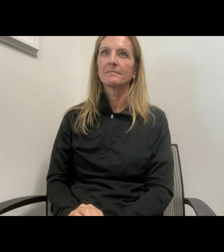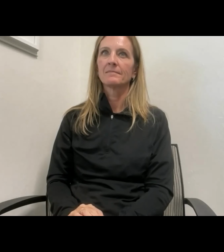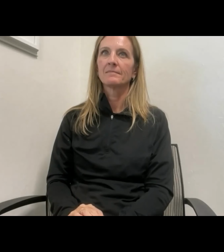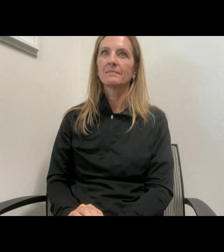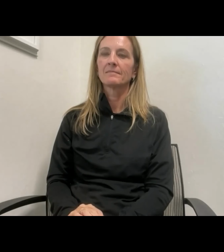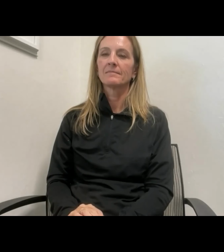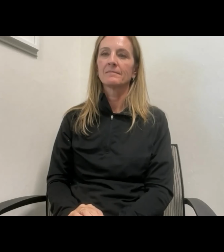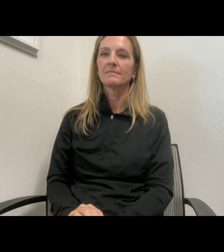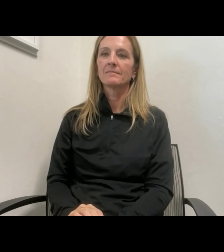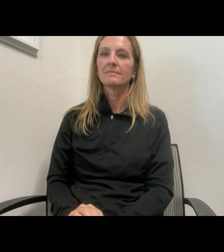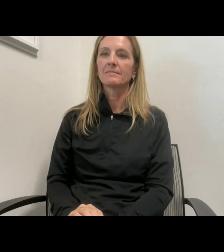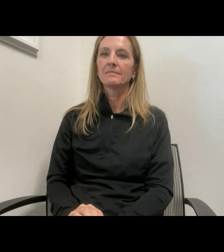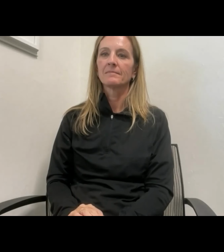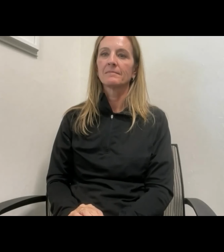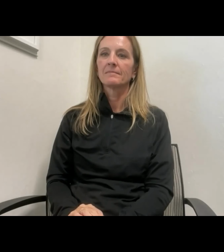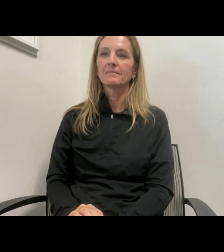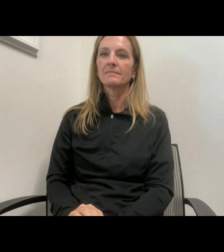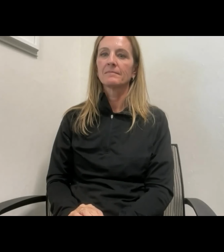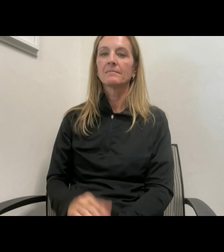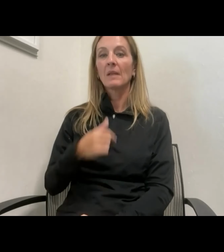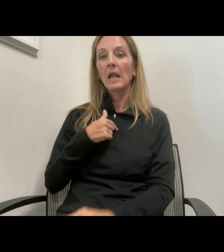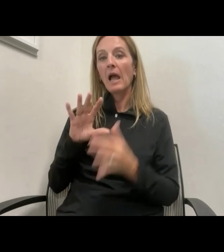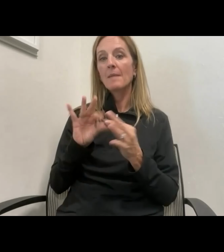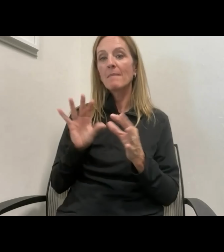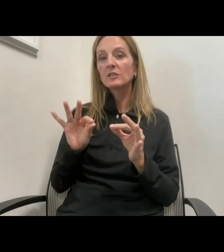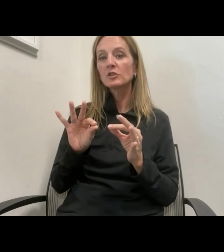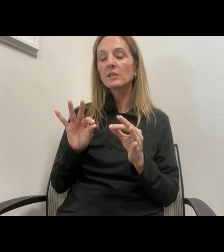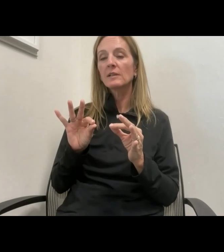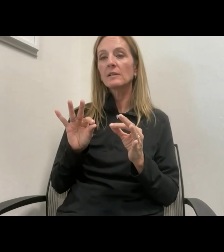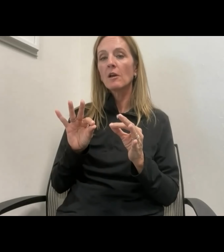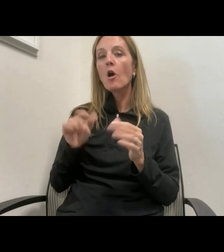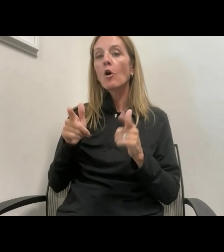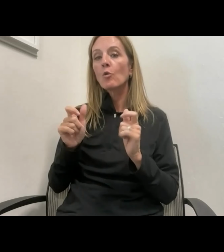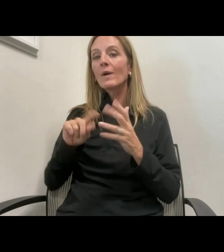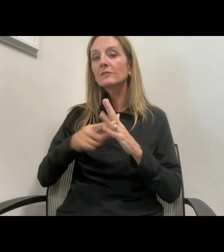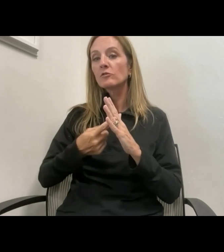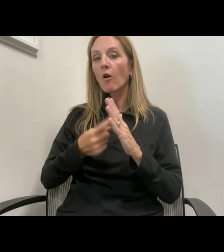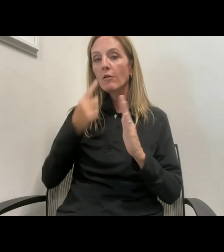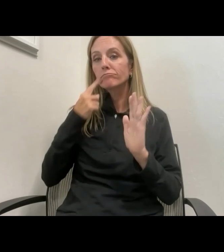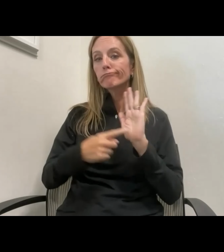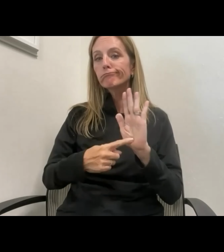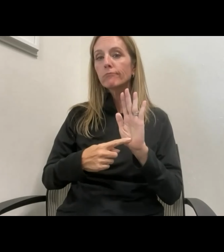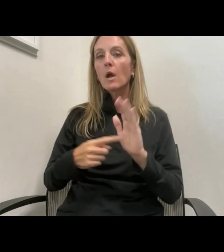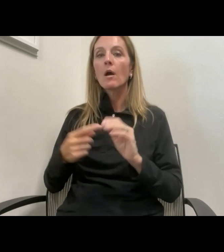I talked about community garden as a quick start, talked about another one I was part